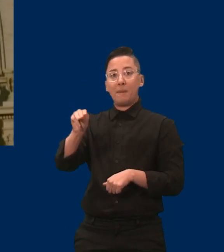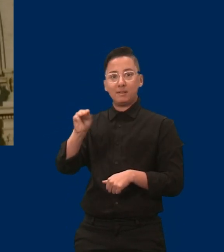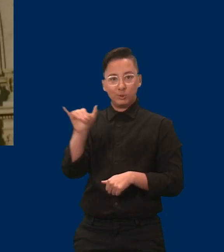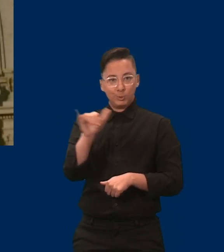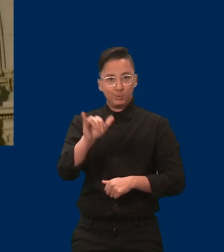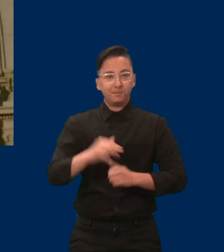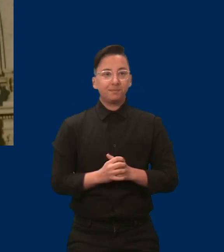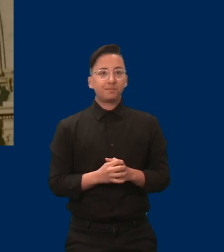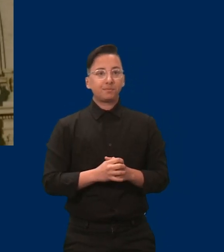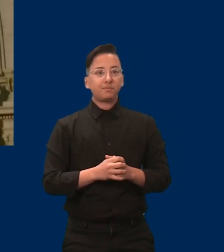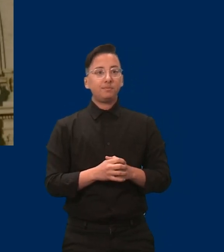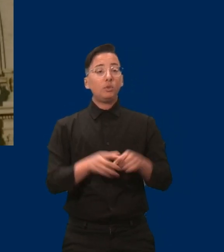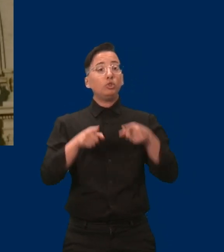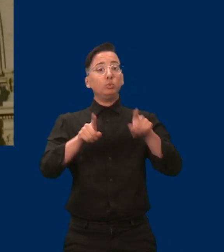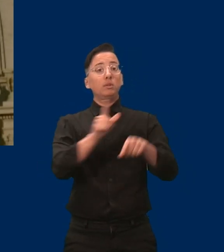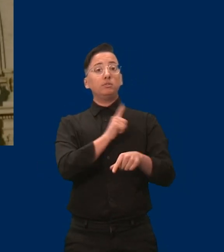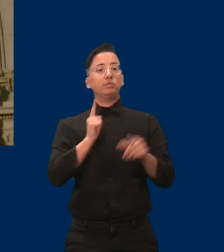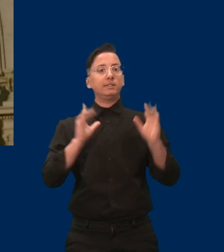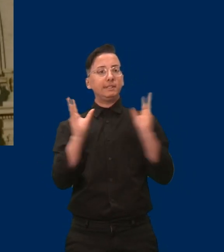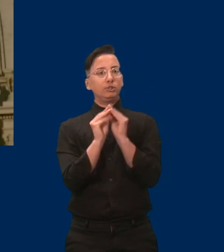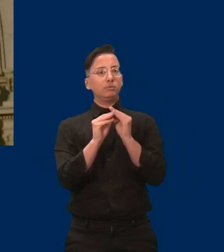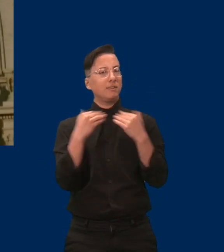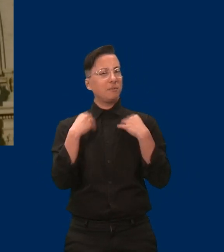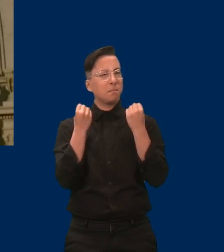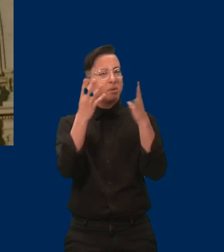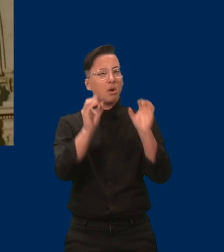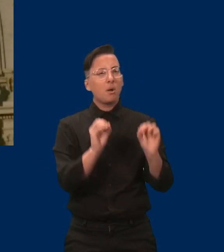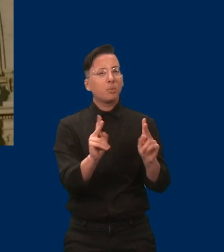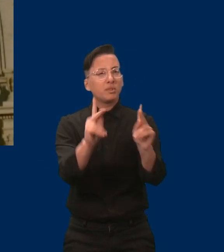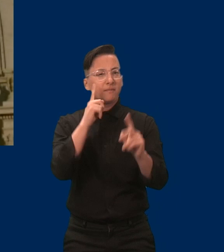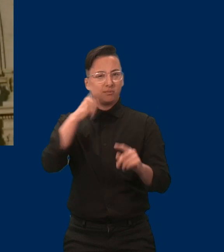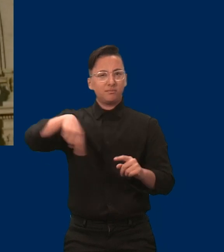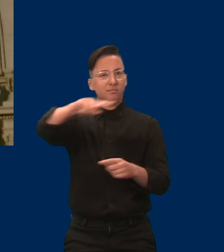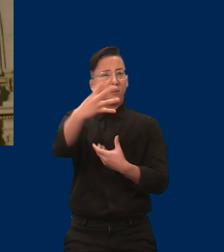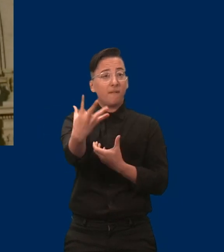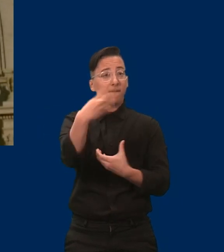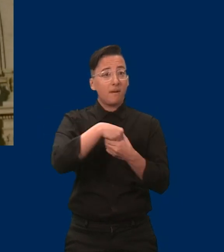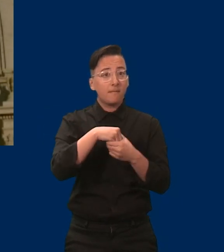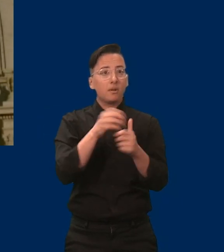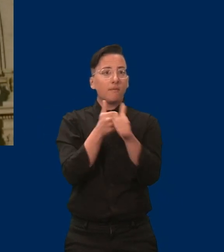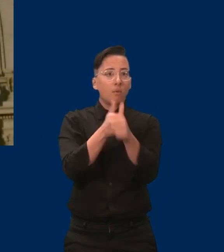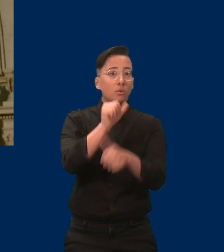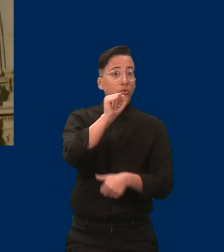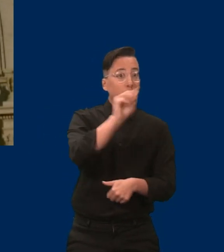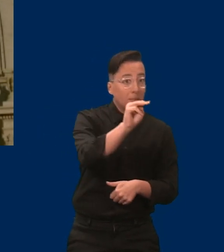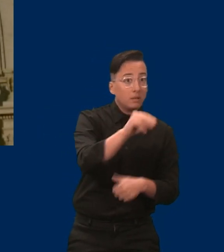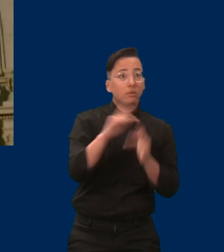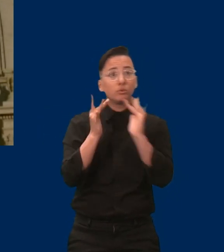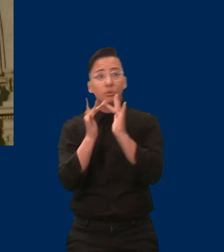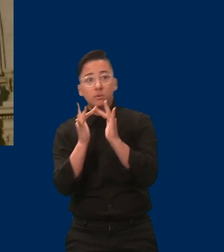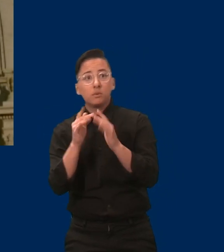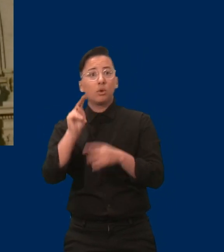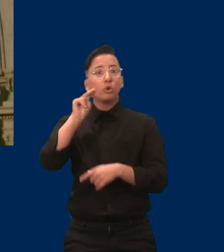Please follow us on social media channels, sign up for our newsletter, check our website for legislative updates.